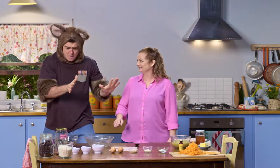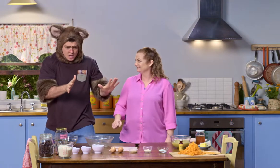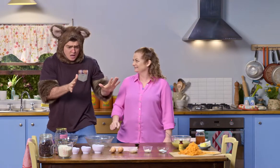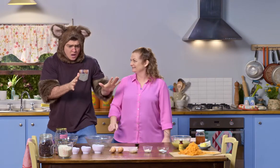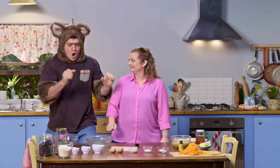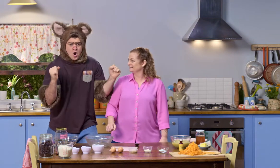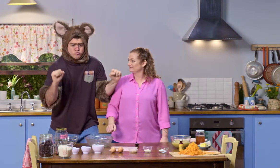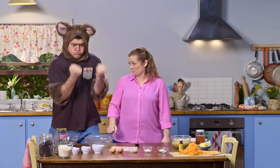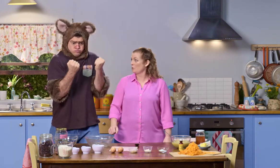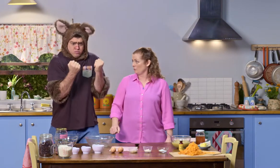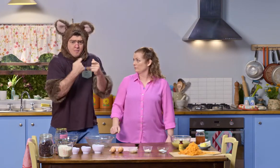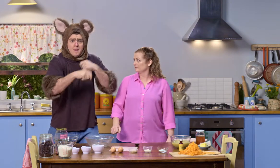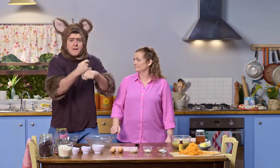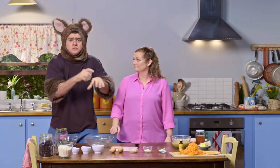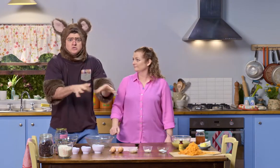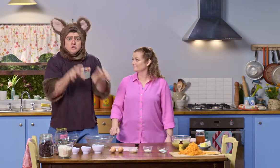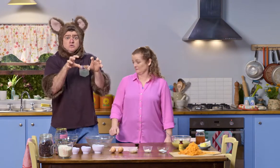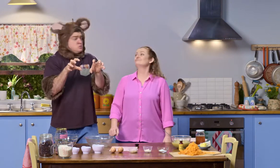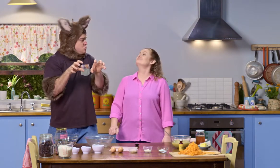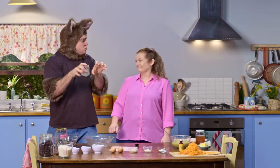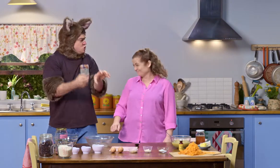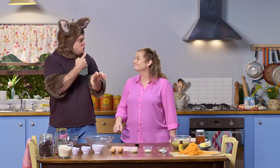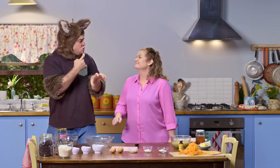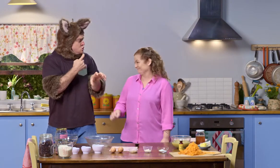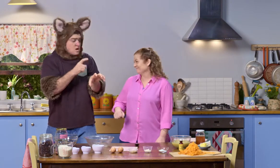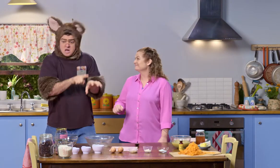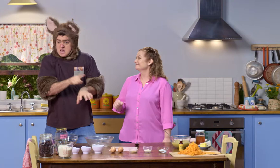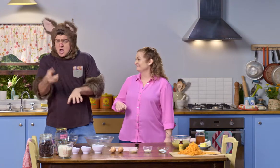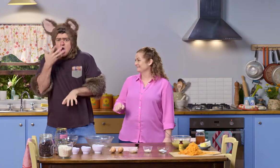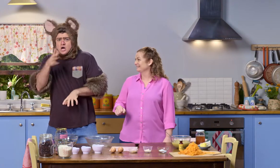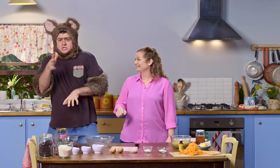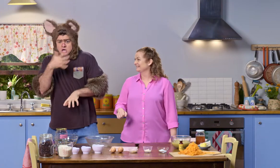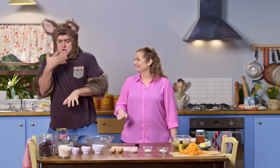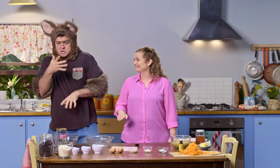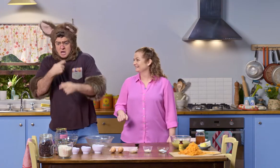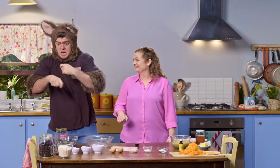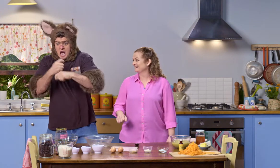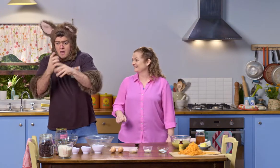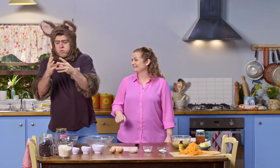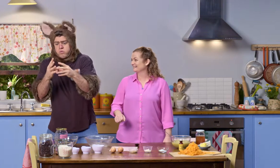Does that mean that when some things get cold they become hard, and when they get hot, they melt?